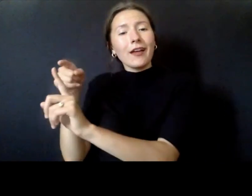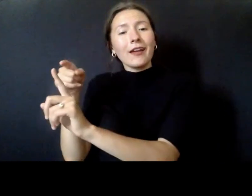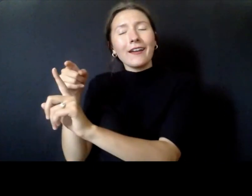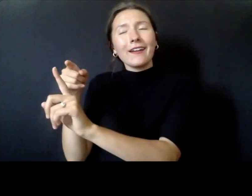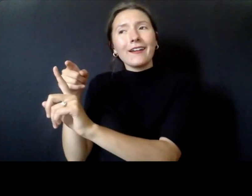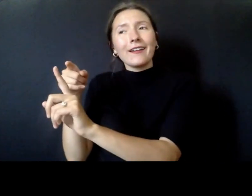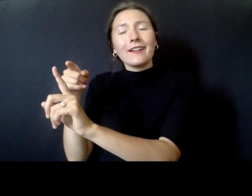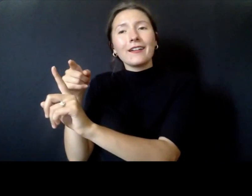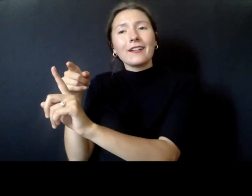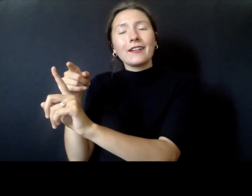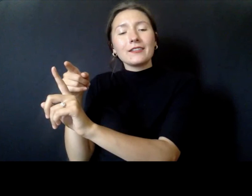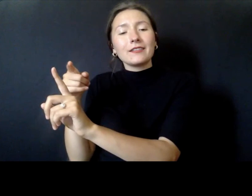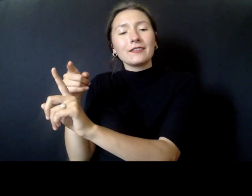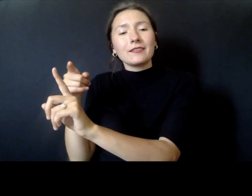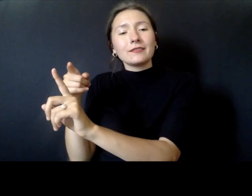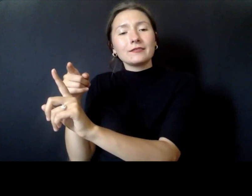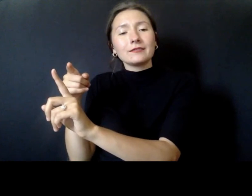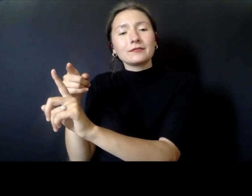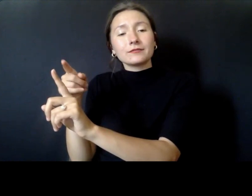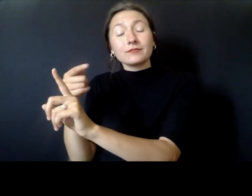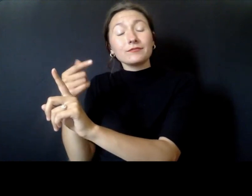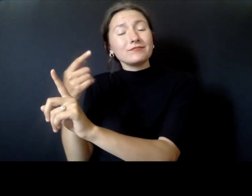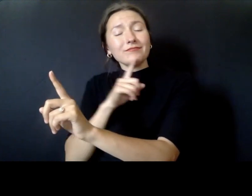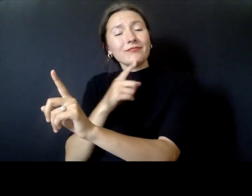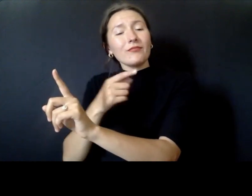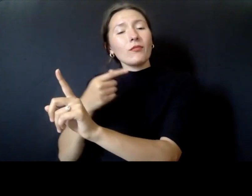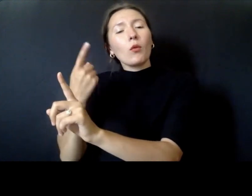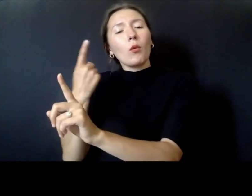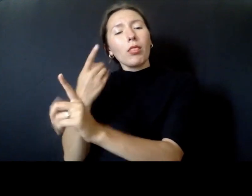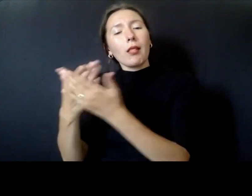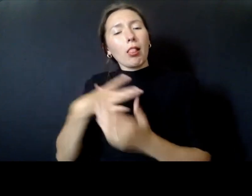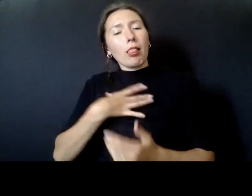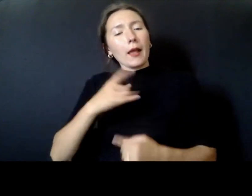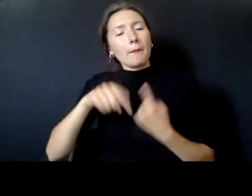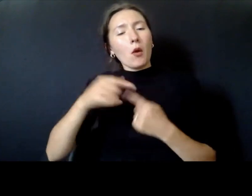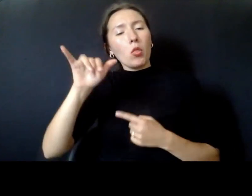some way or some form so i use things that i don't necessarily that weren't necessarily designed for